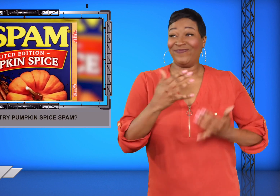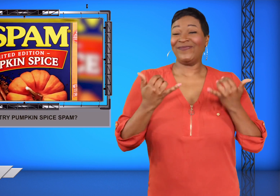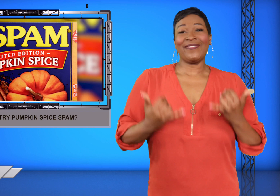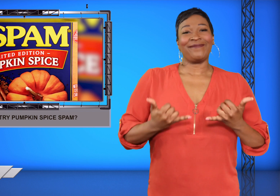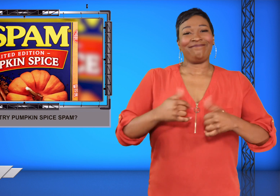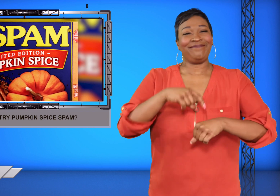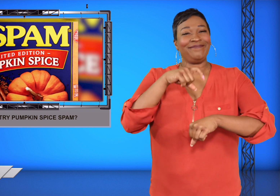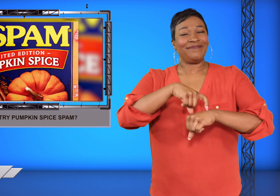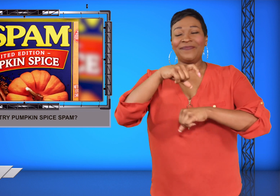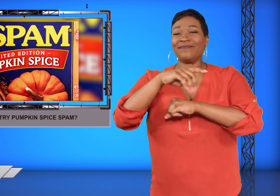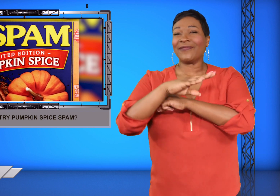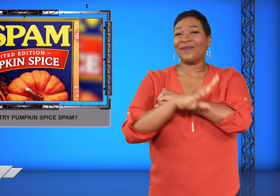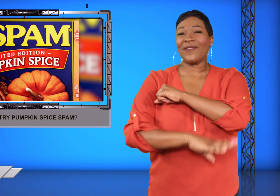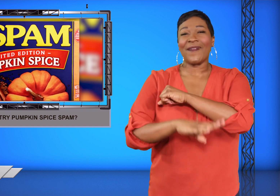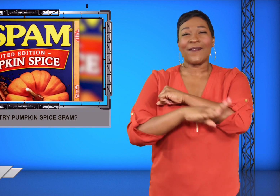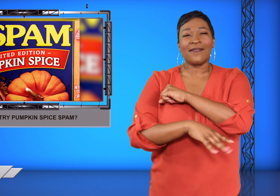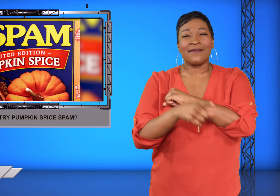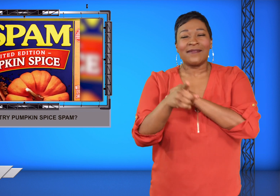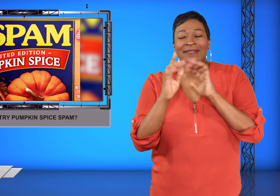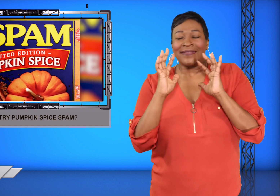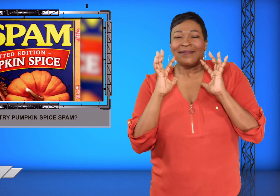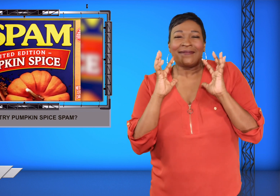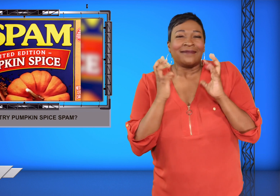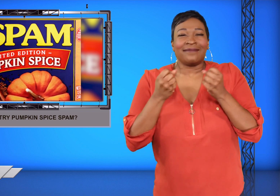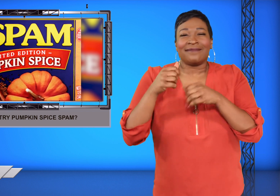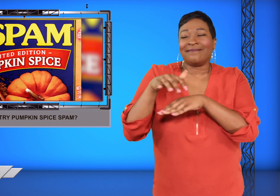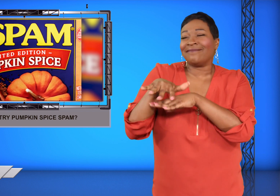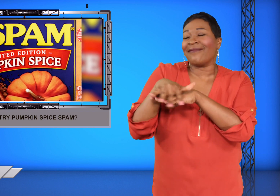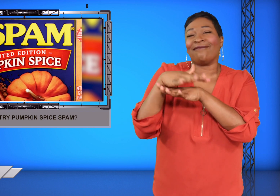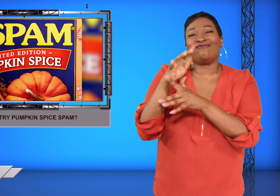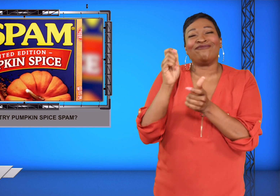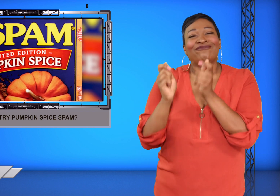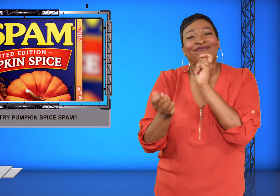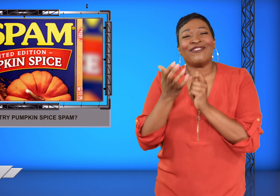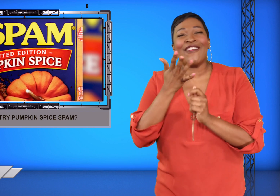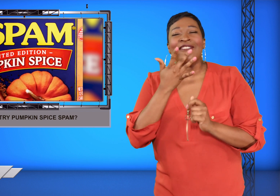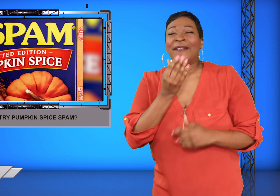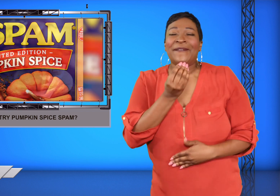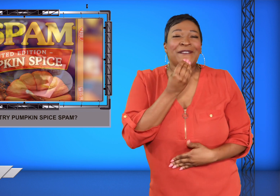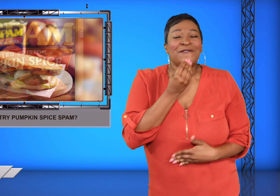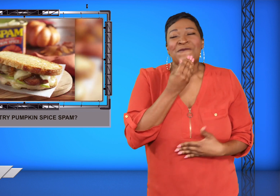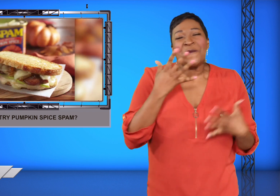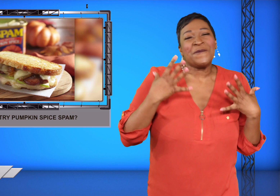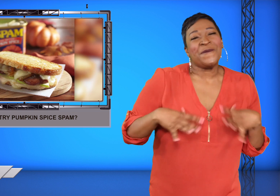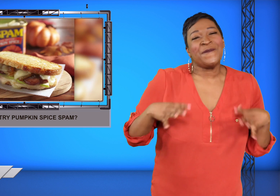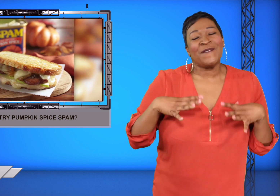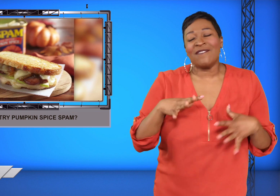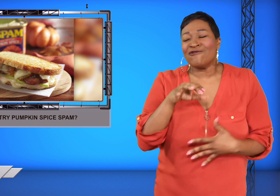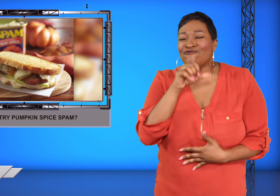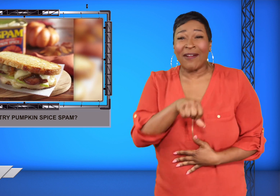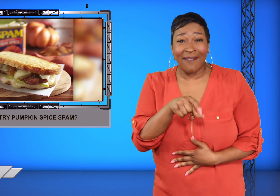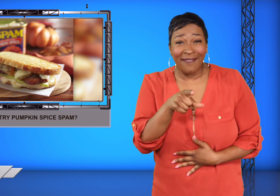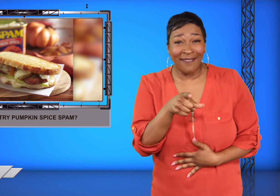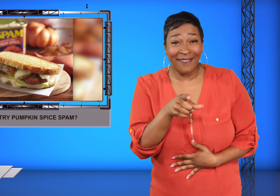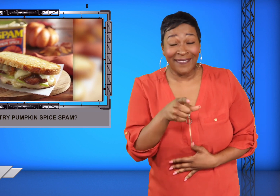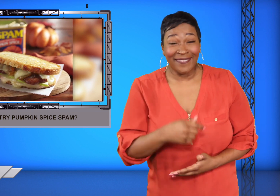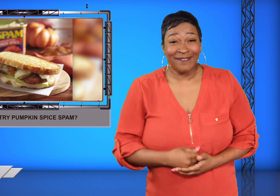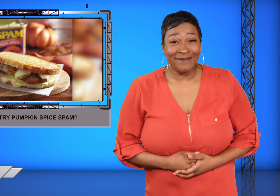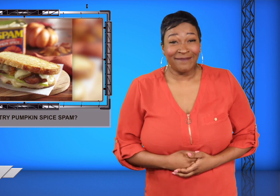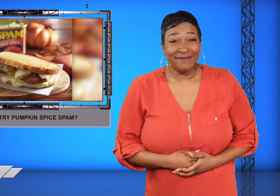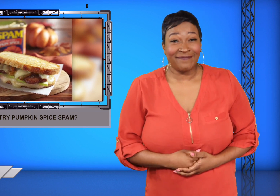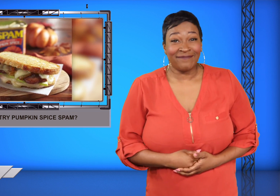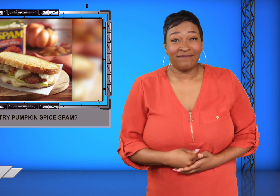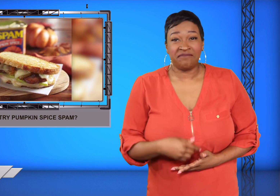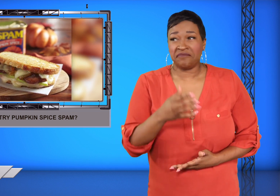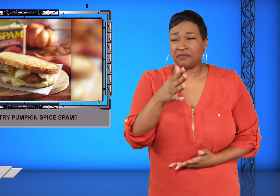So just how far are you willing to go to embrace the fall season?